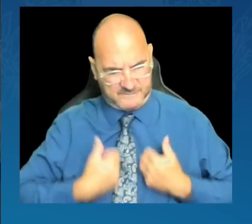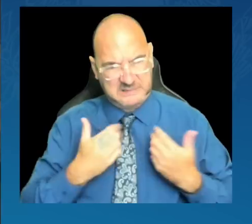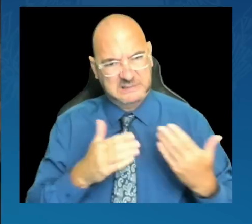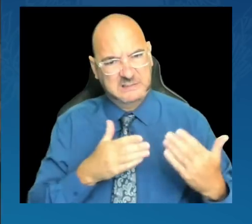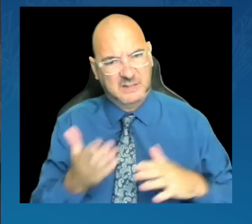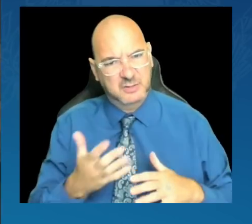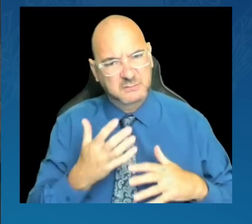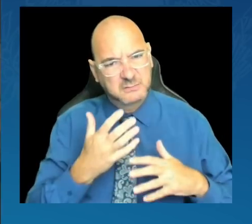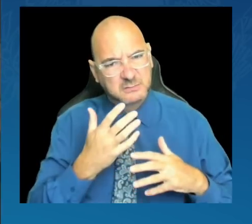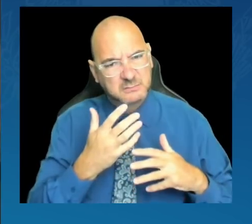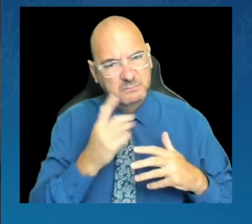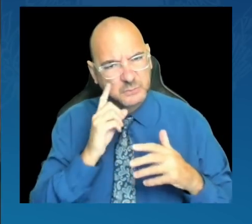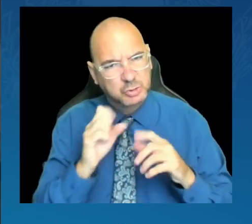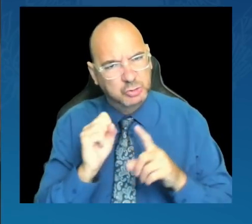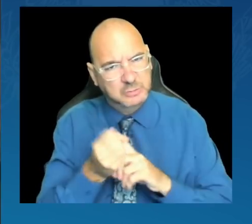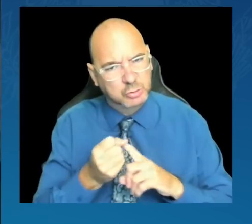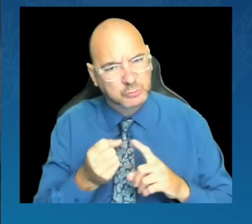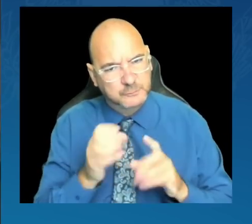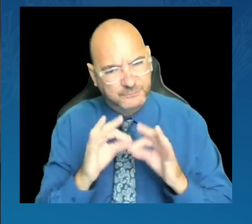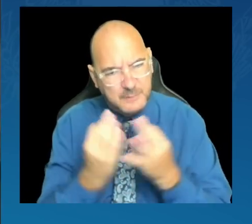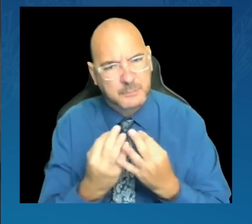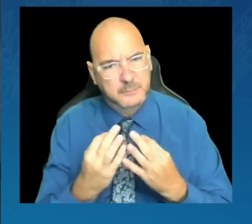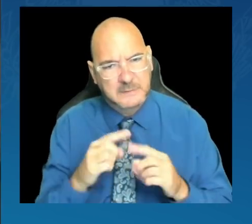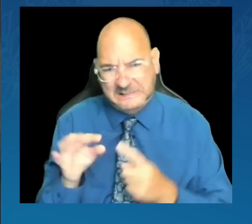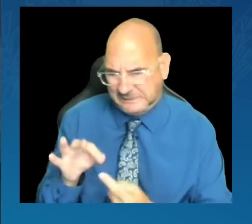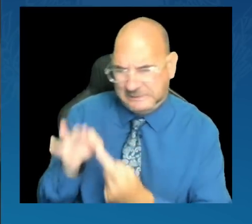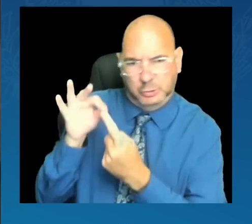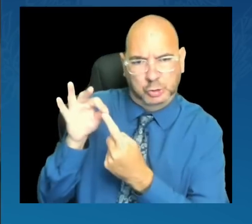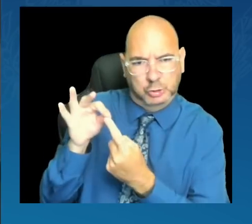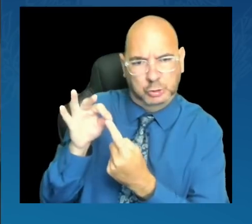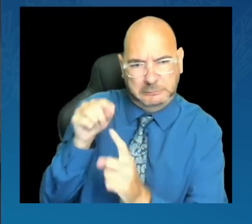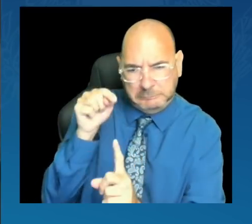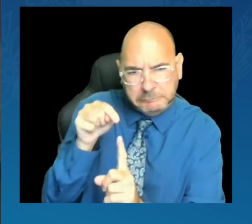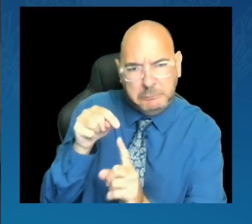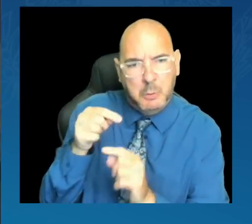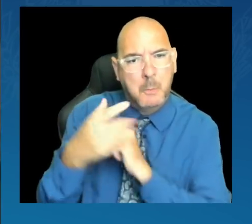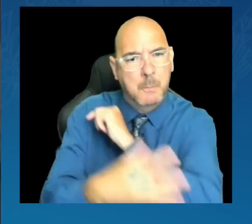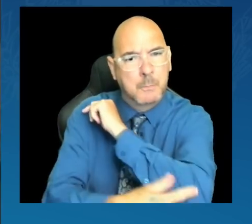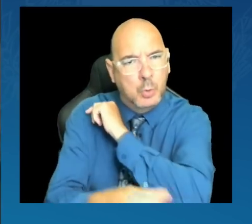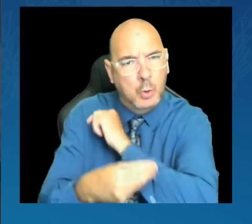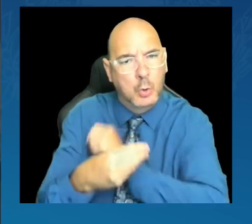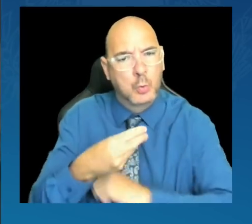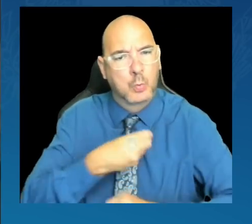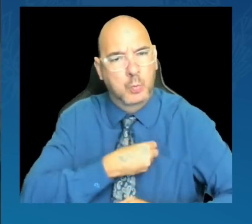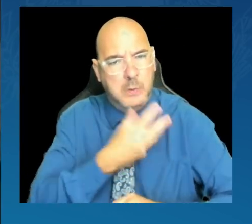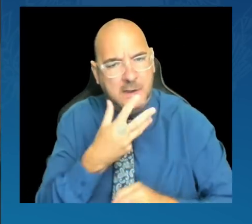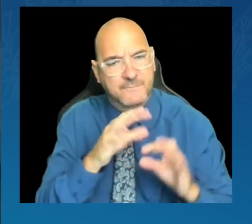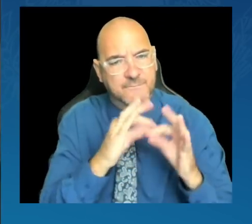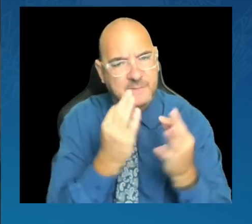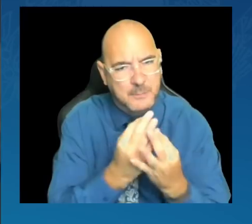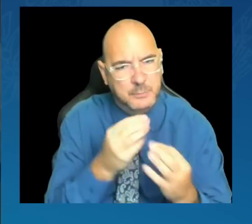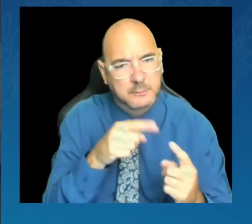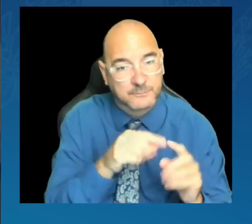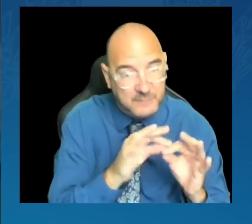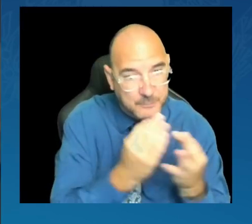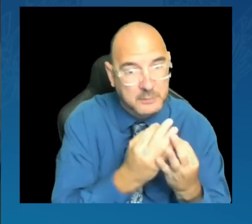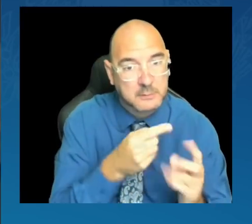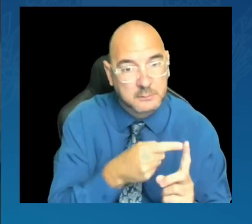but particularly poor white families and families of color, but are instead redoubling these dangers